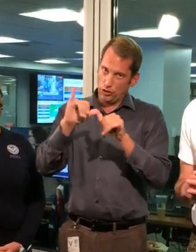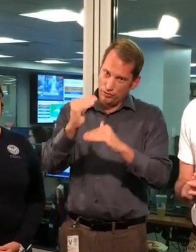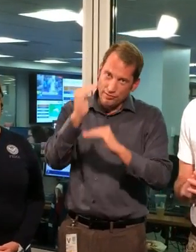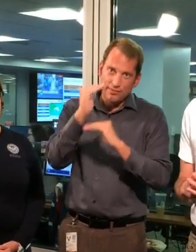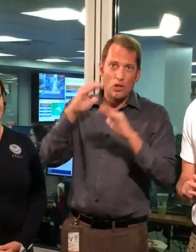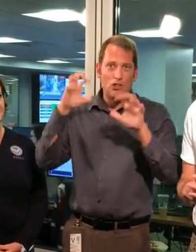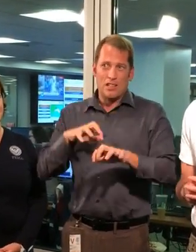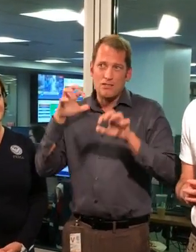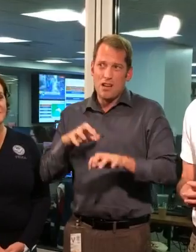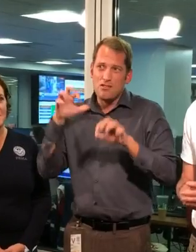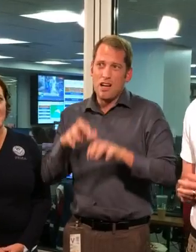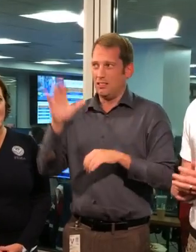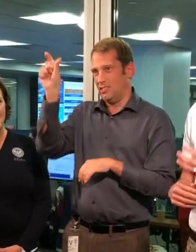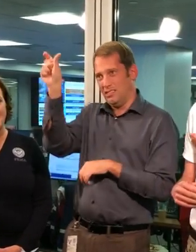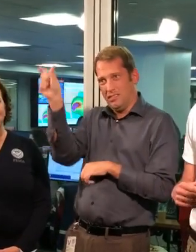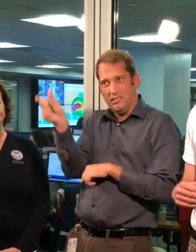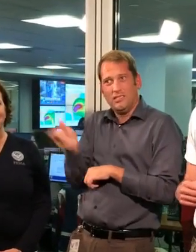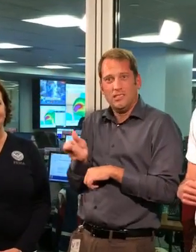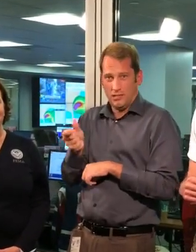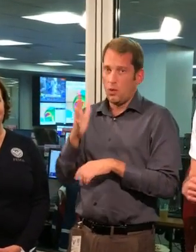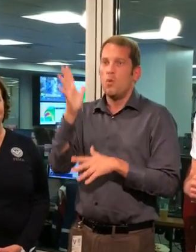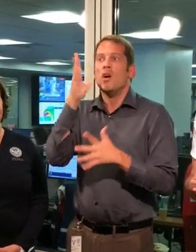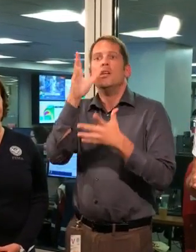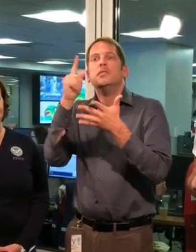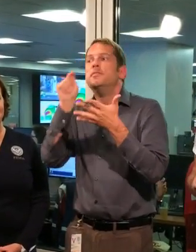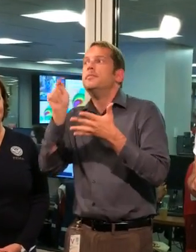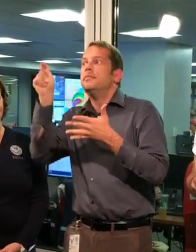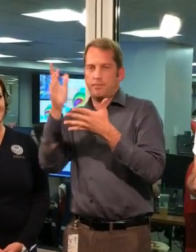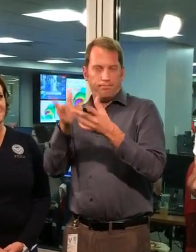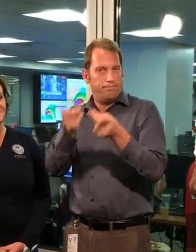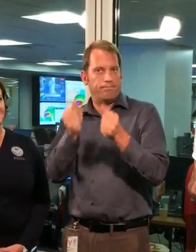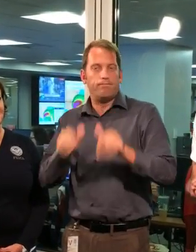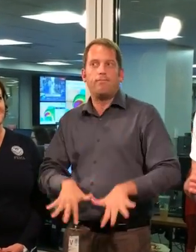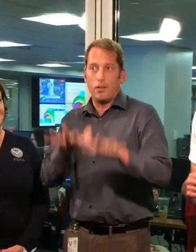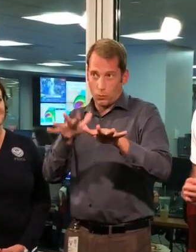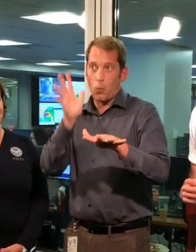across these areas not only will we experience flash flood threats for the next, let's say,